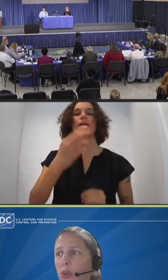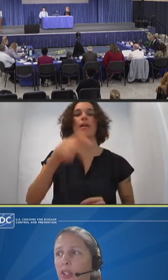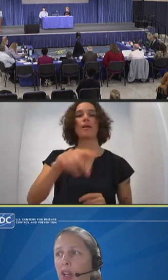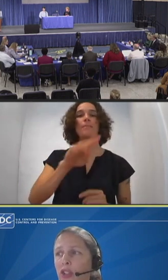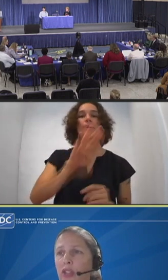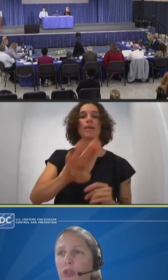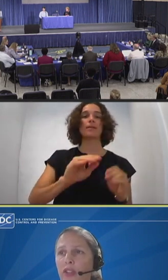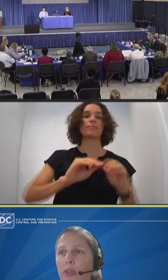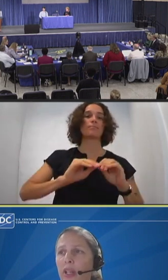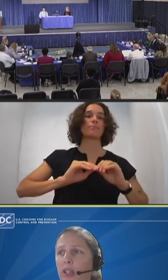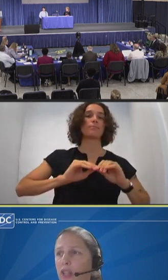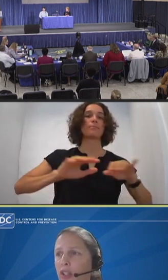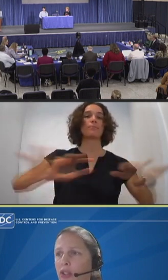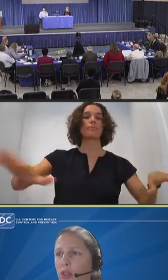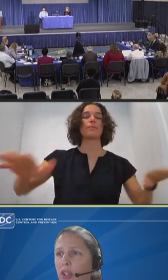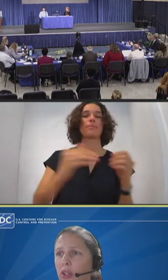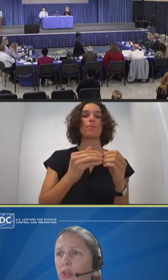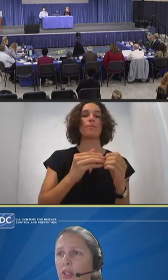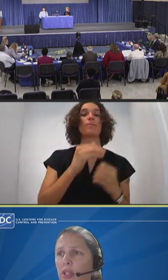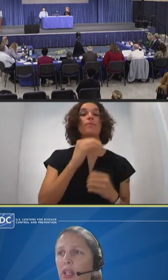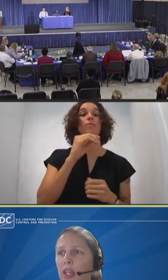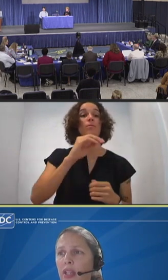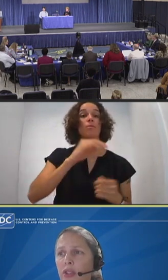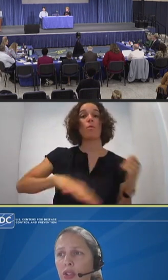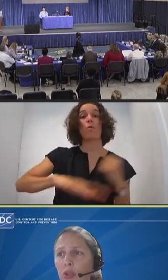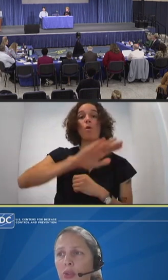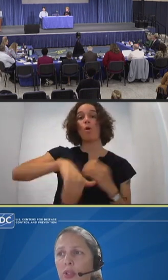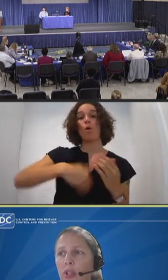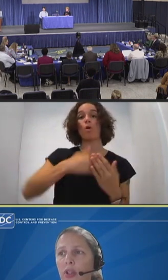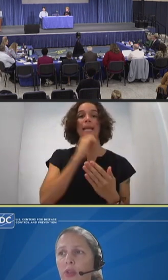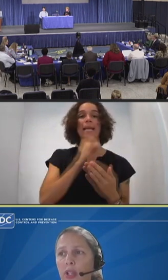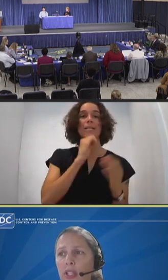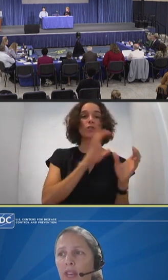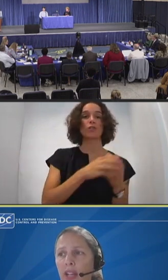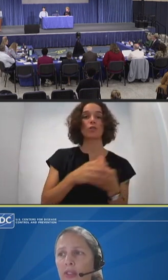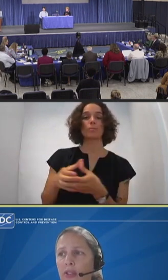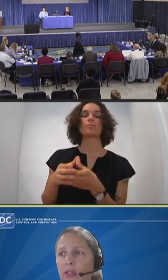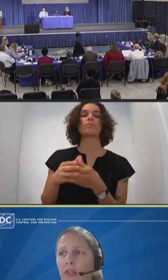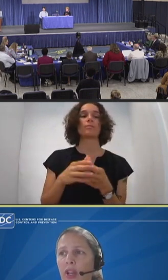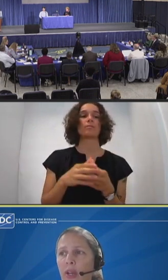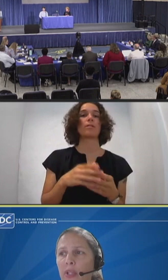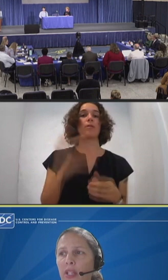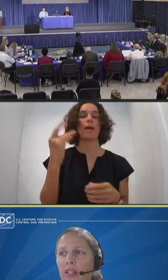largely driven by injection drug use. And two, risk factors for hepatitis